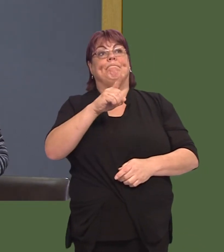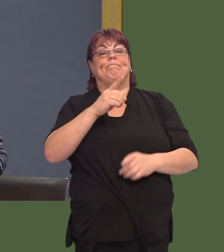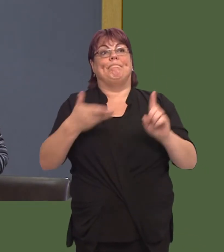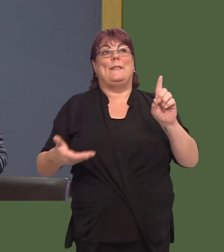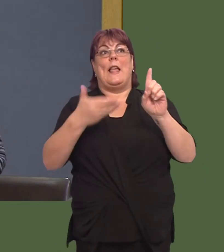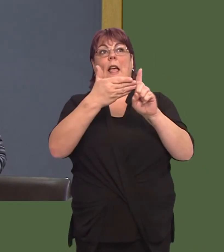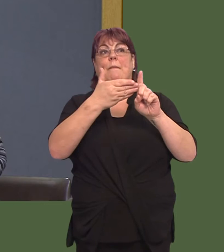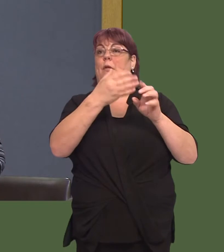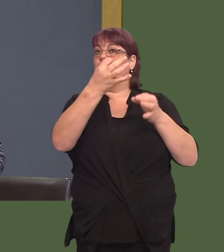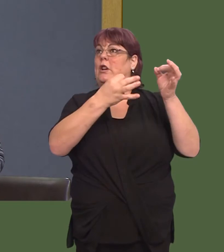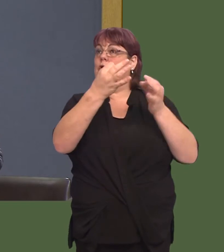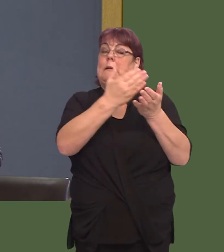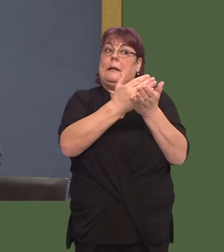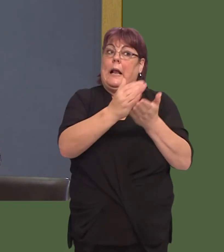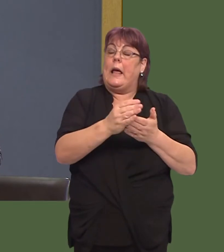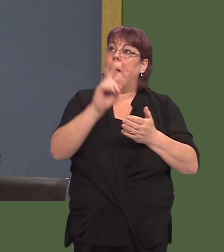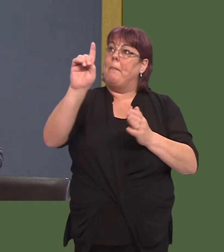when it comes to the matter of delivering those objectives.